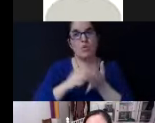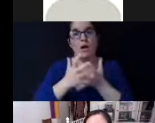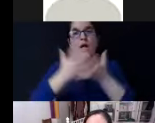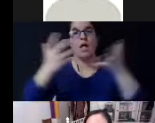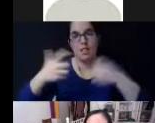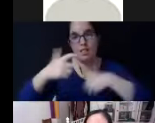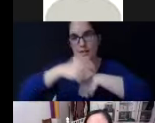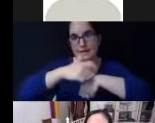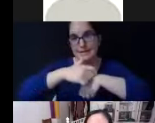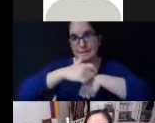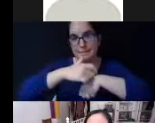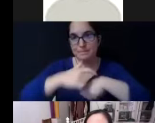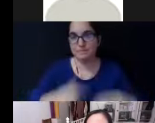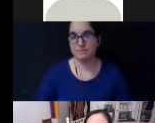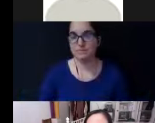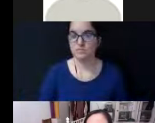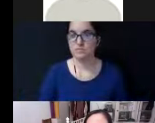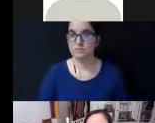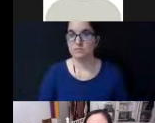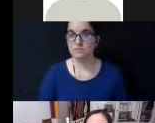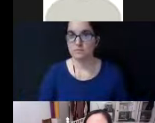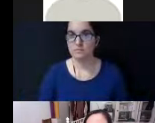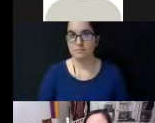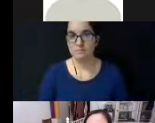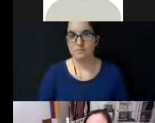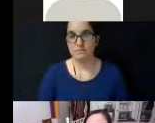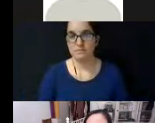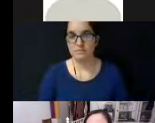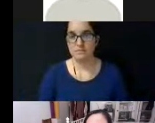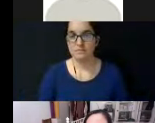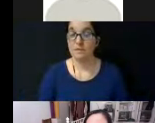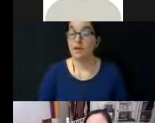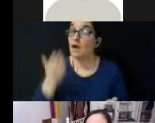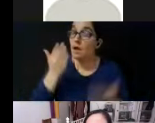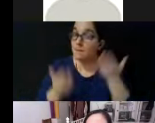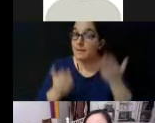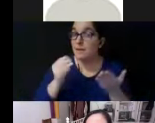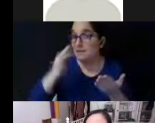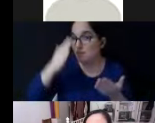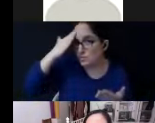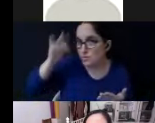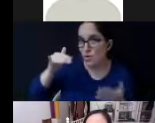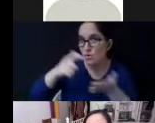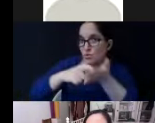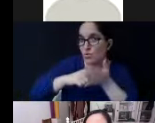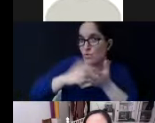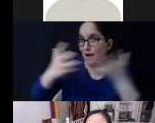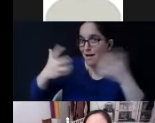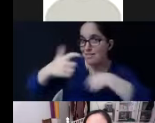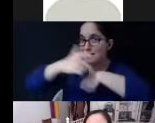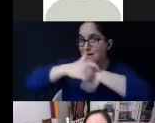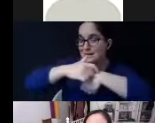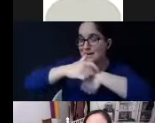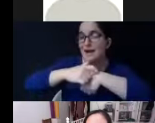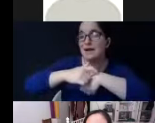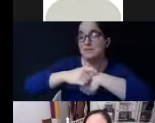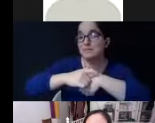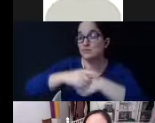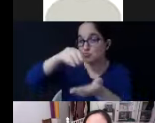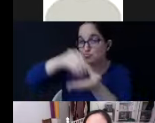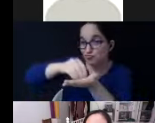that needs to be either carved out or included in what the syllabus actually means,